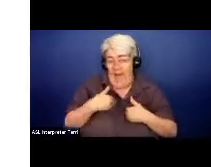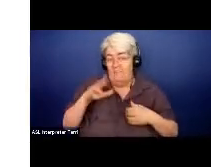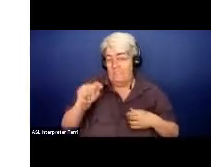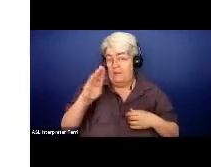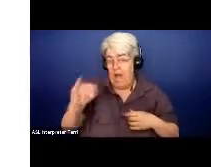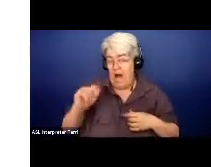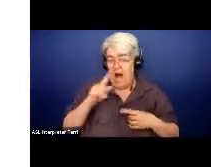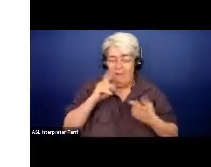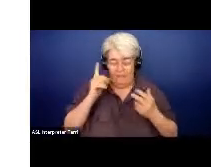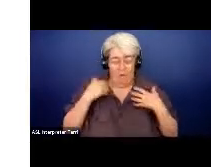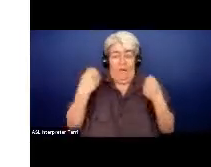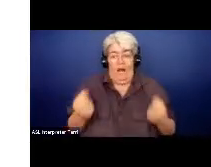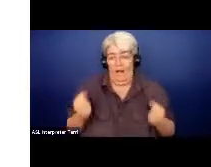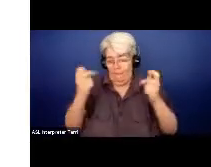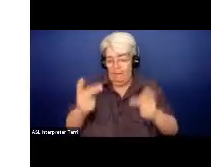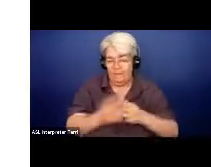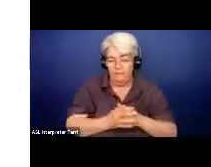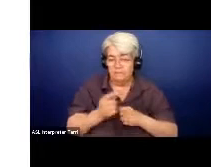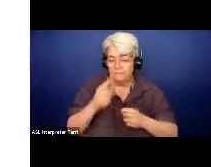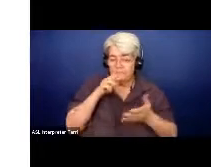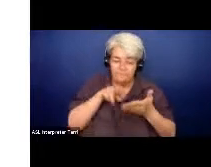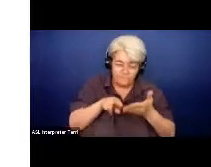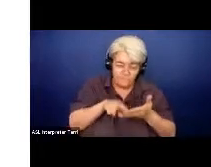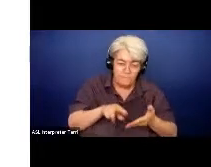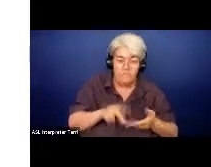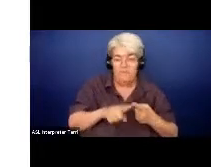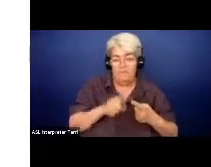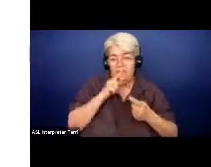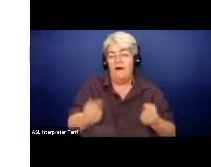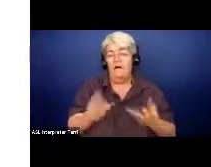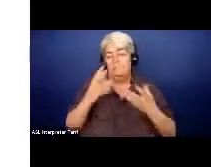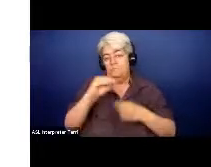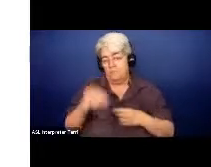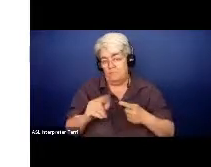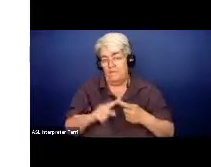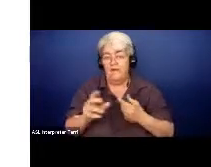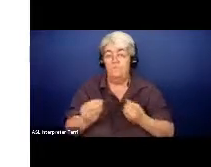You'll hear scientific evidence about the prevalence and risk of brain injury and you'll